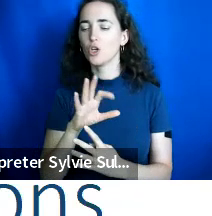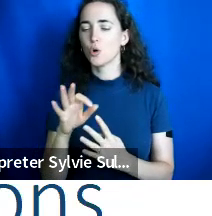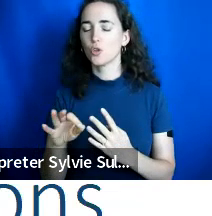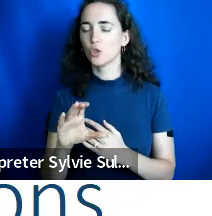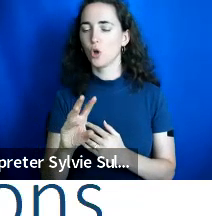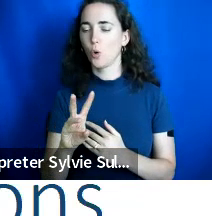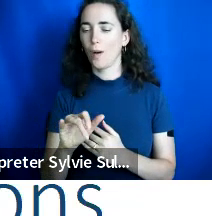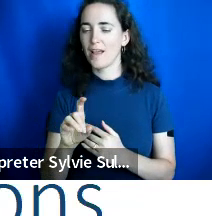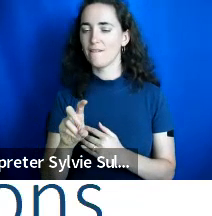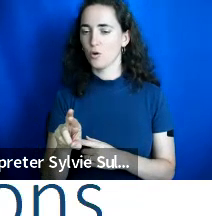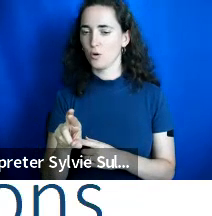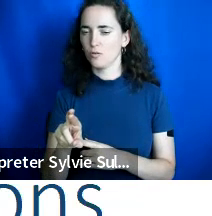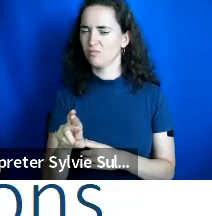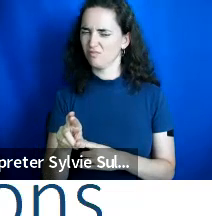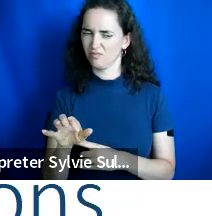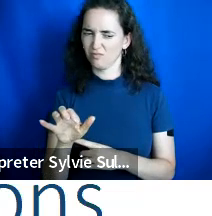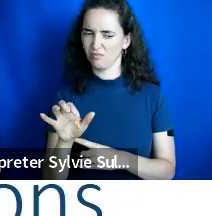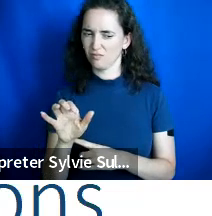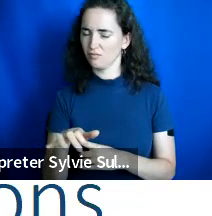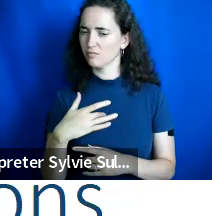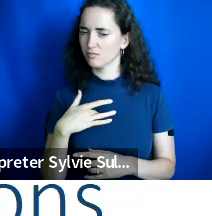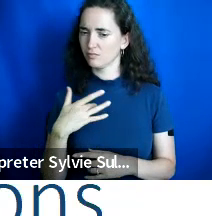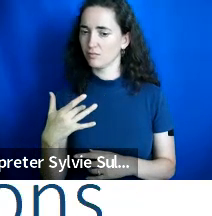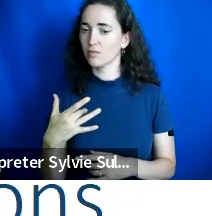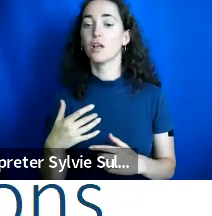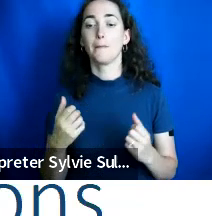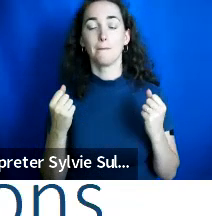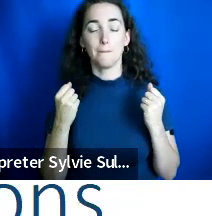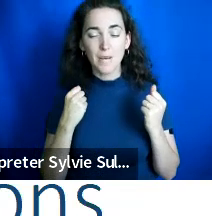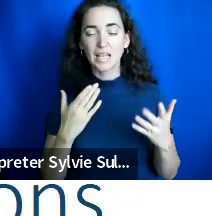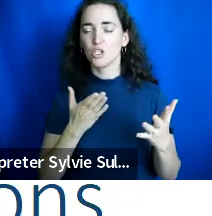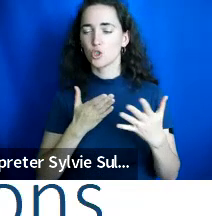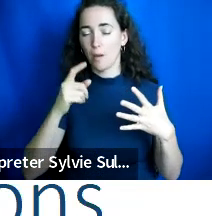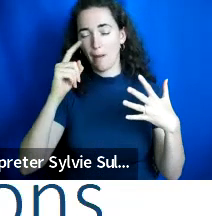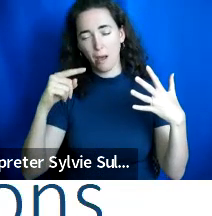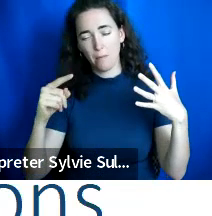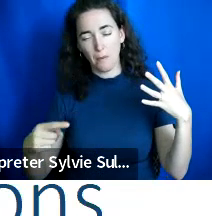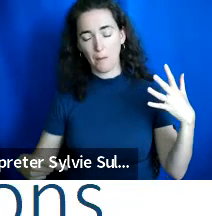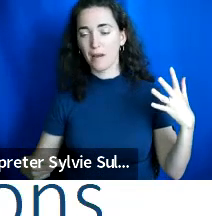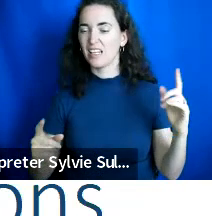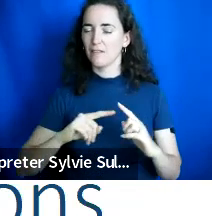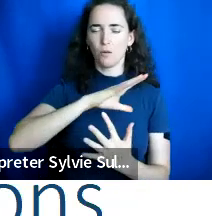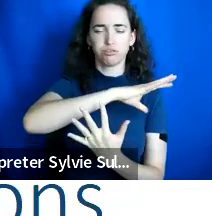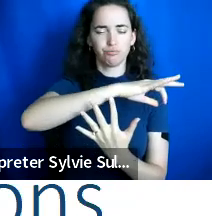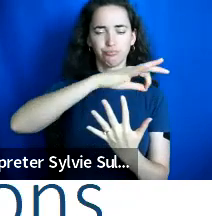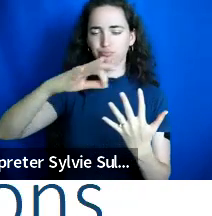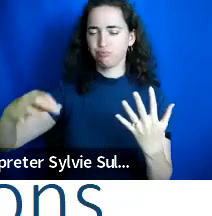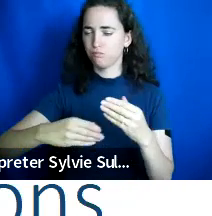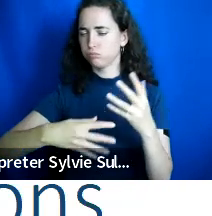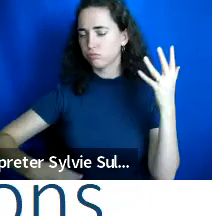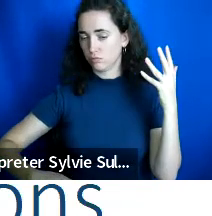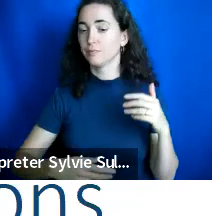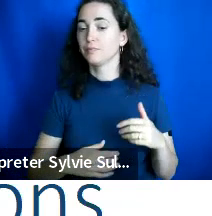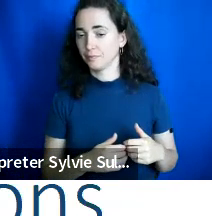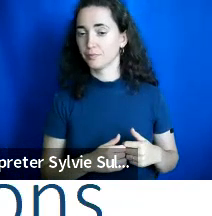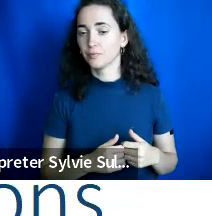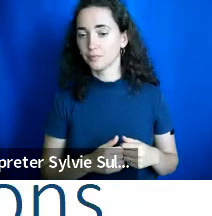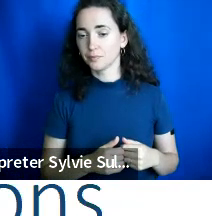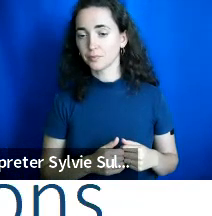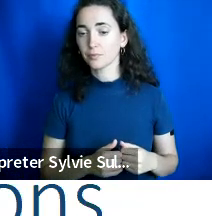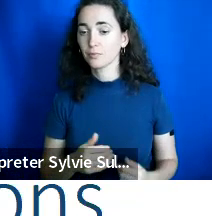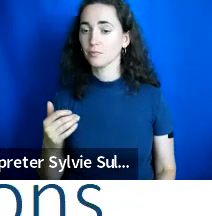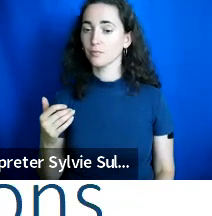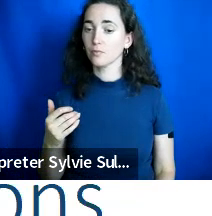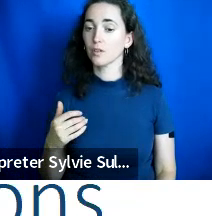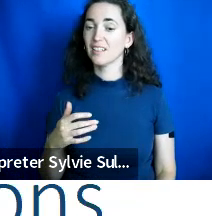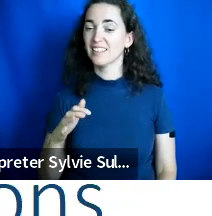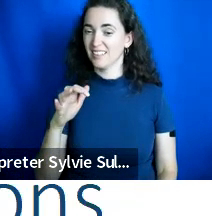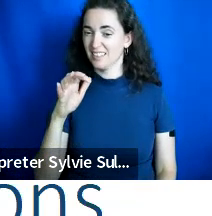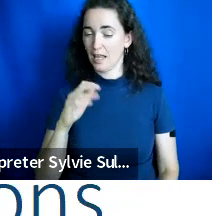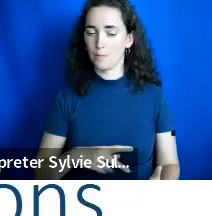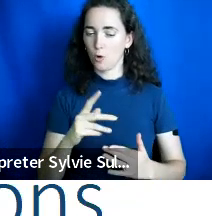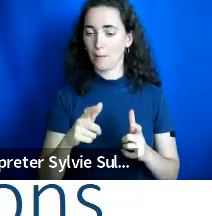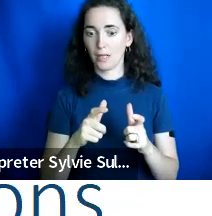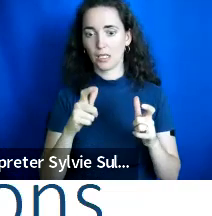This is the waiver that offers the most services the the biggest array of service options, because it's our most comprehensive waiver.